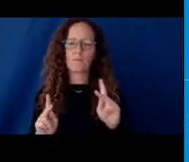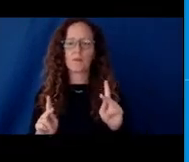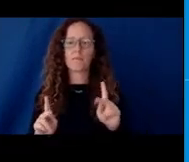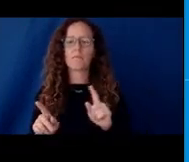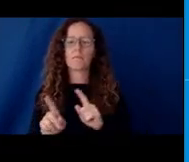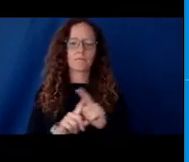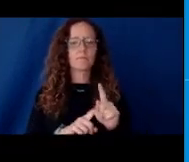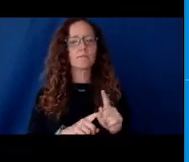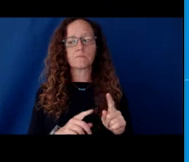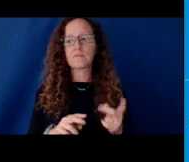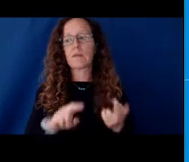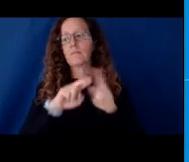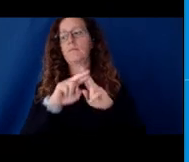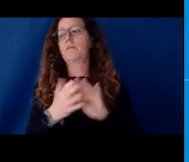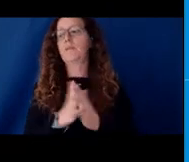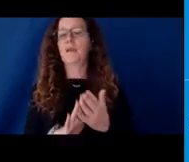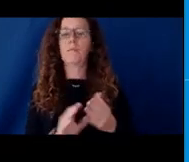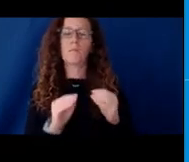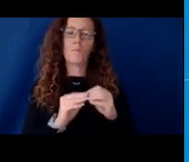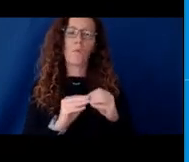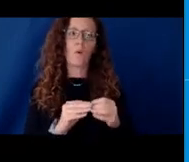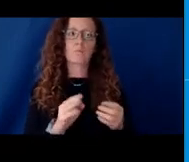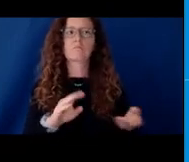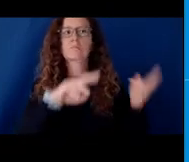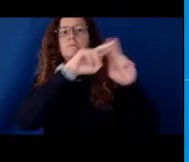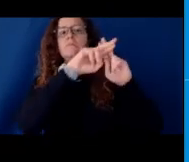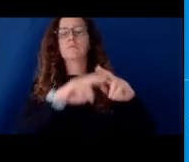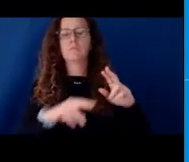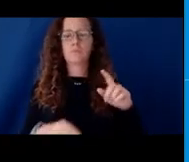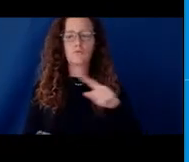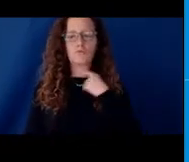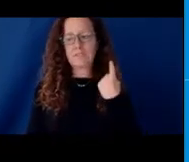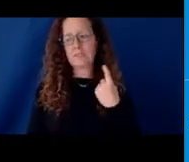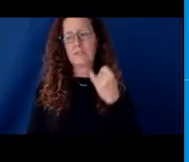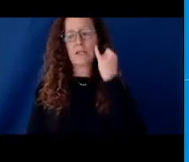higher risk” populations, as we said, when they don't take proper precautions. And some examples